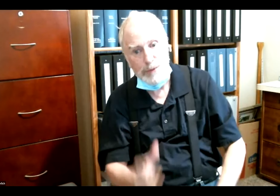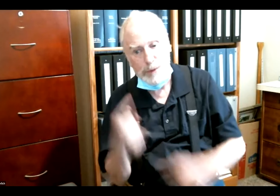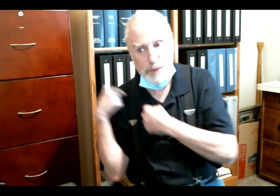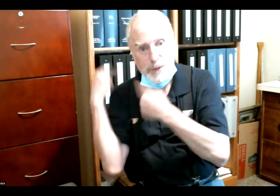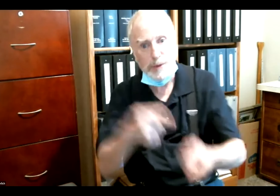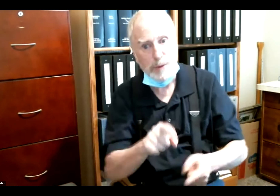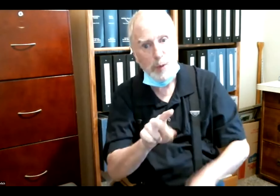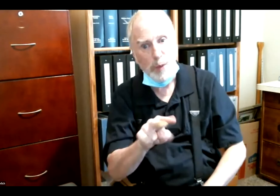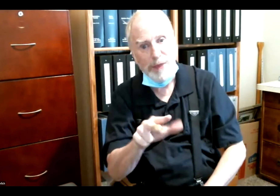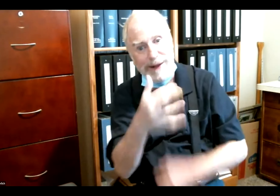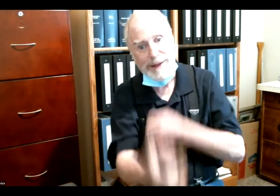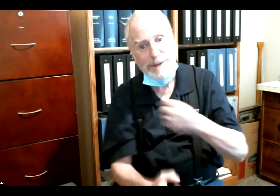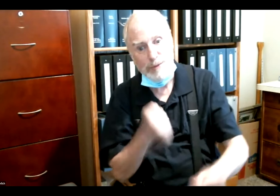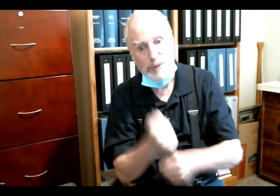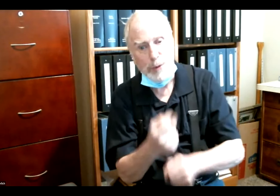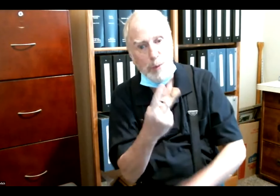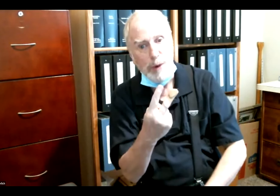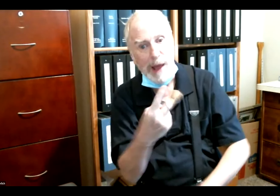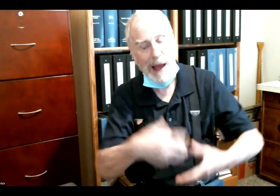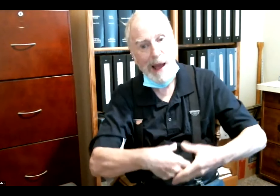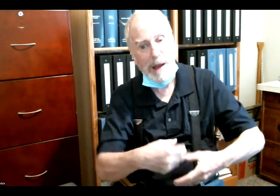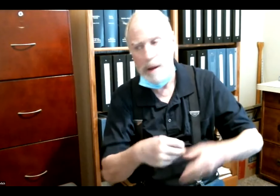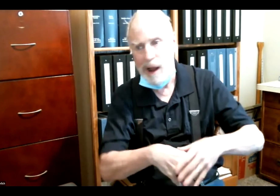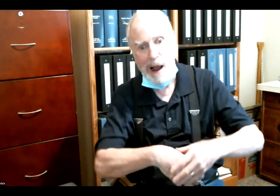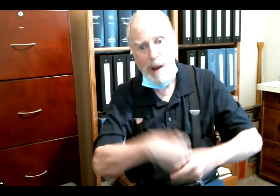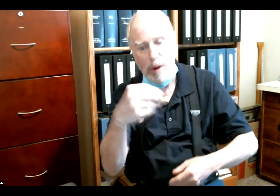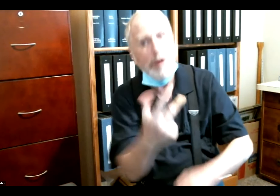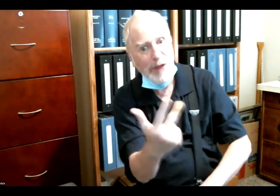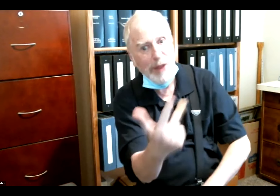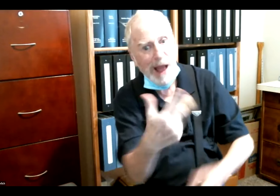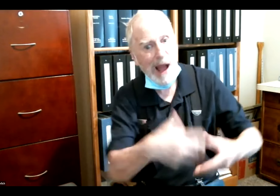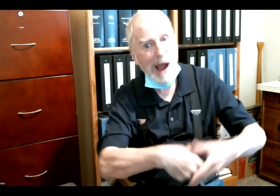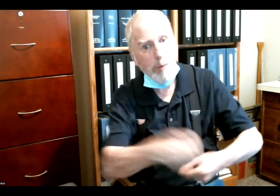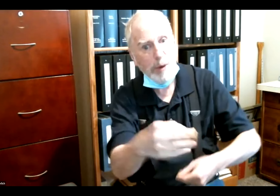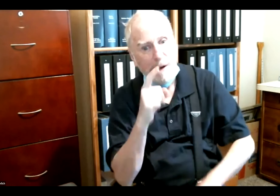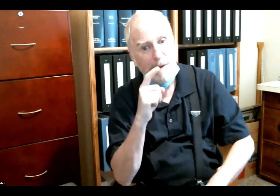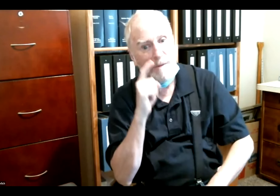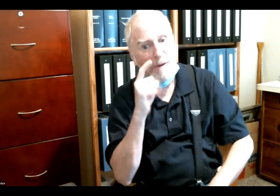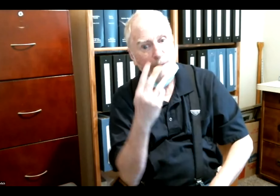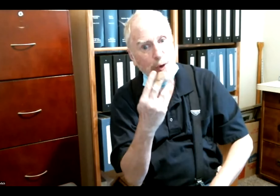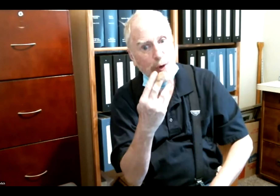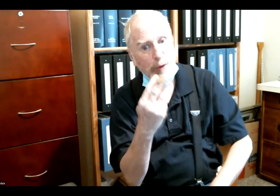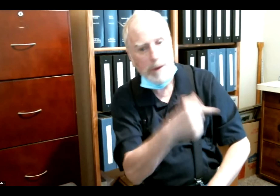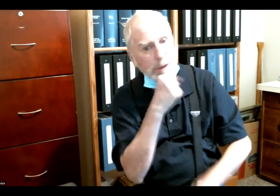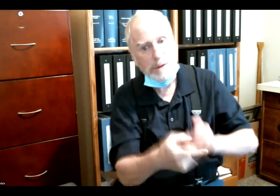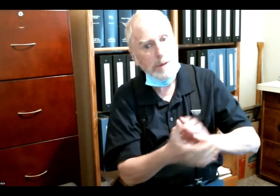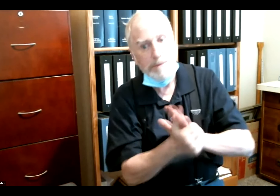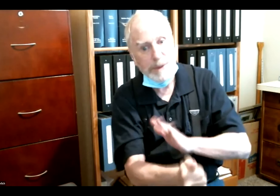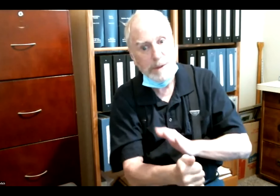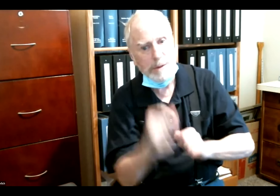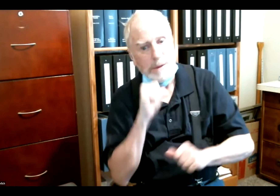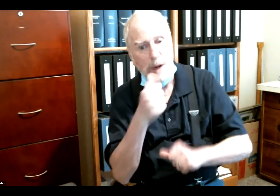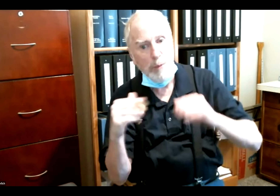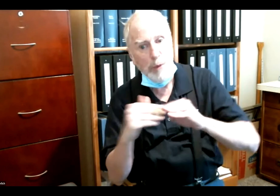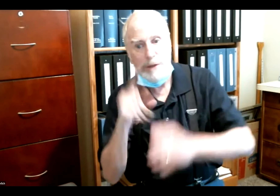Deaf/blind specialist in the last 23 years and three out of the four did not we're not